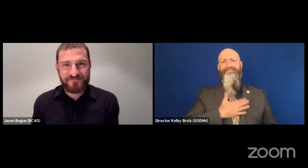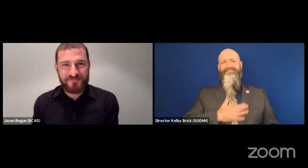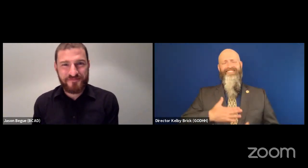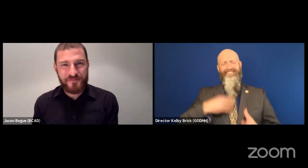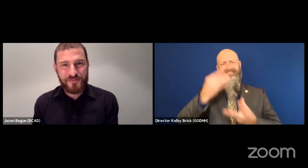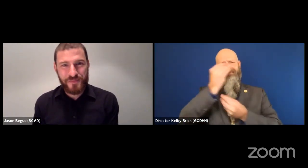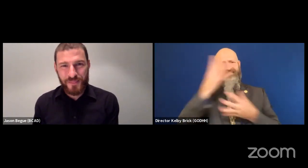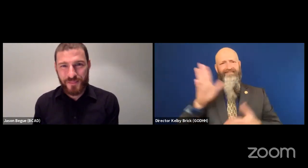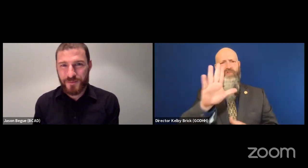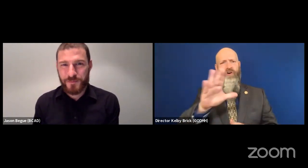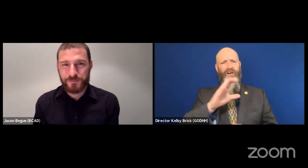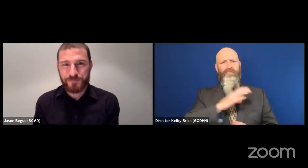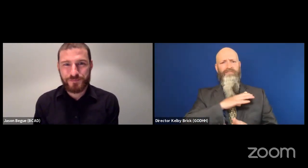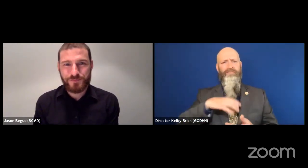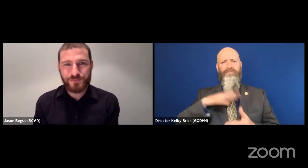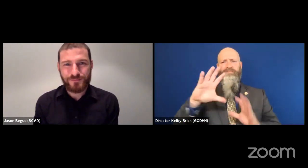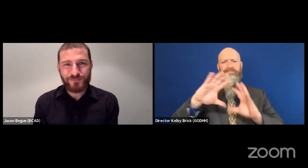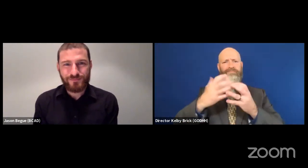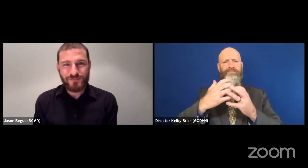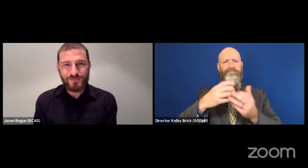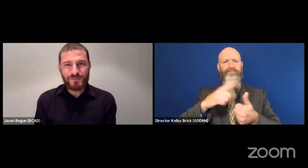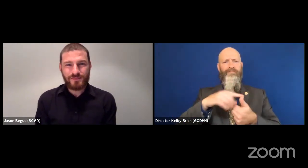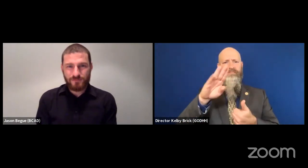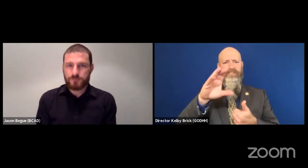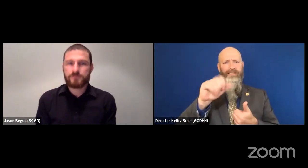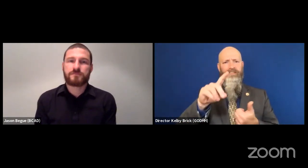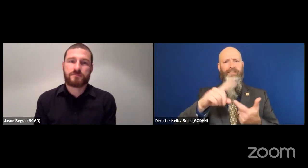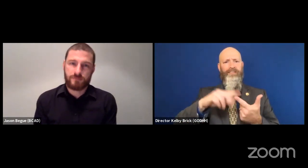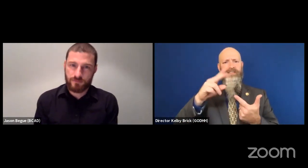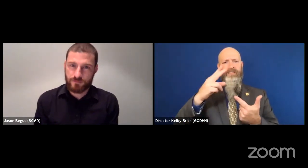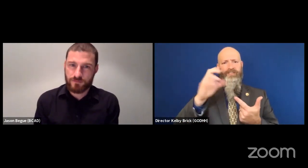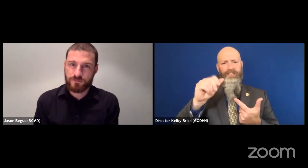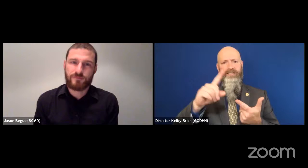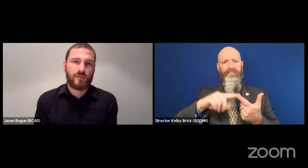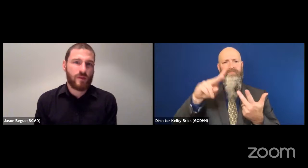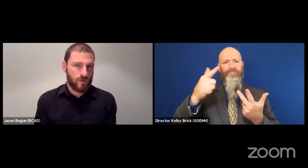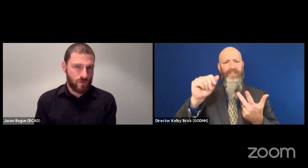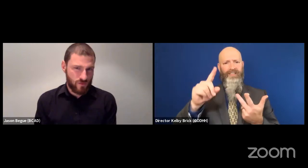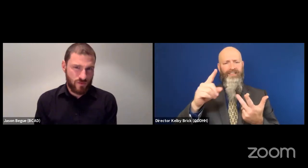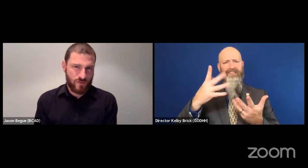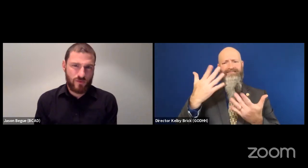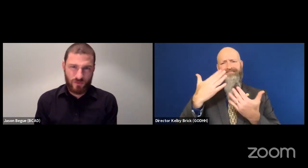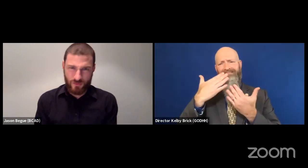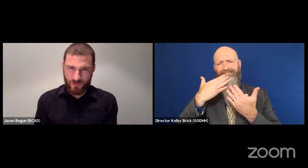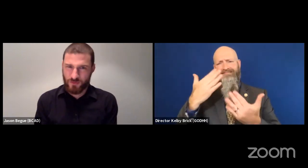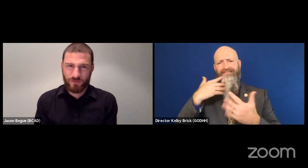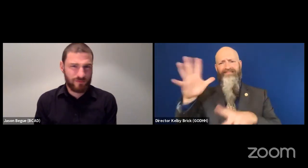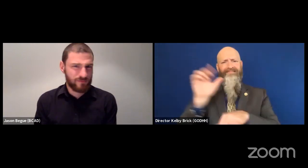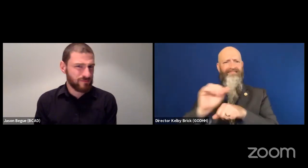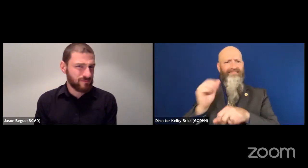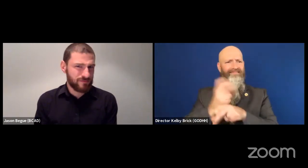Absolutely, thank you for the constituencies, for absolutely ‑‑ thank